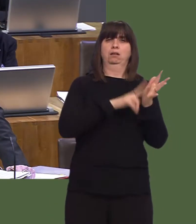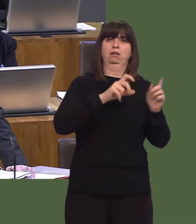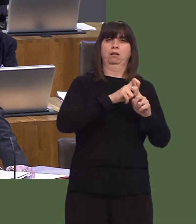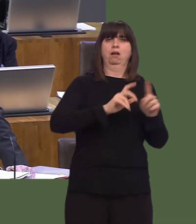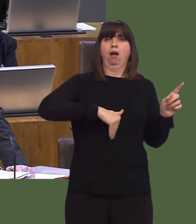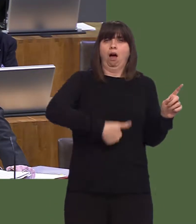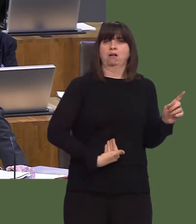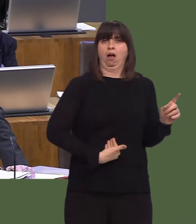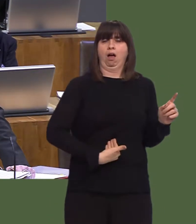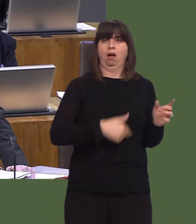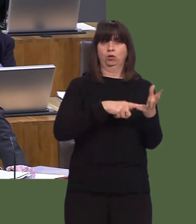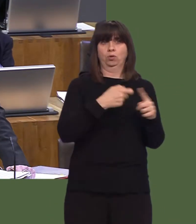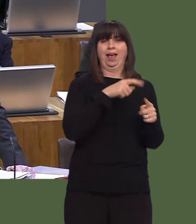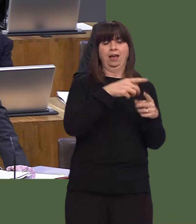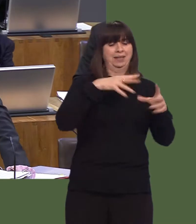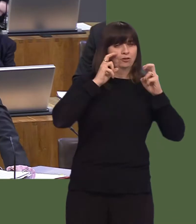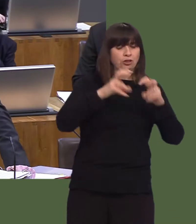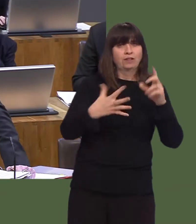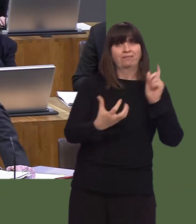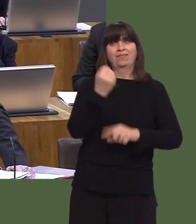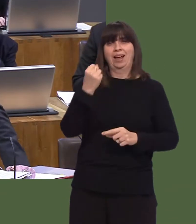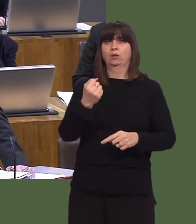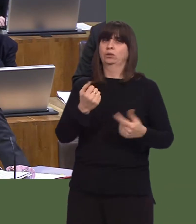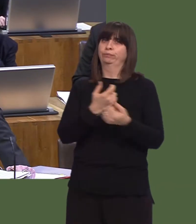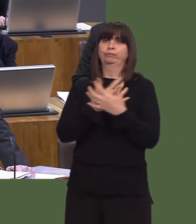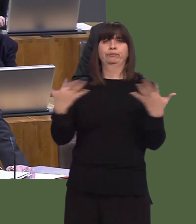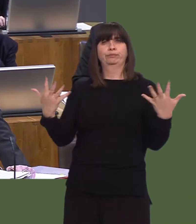UK's poorest households are skipping meals because they can't afford to put food on the